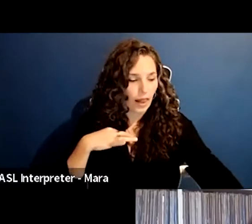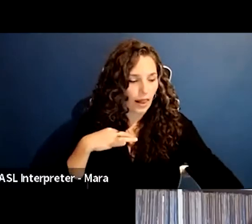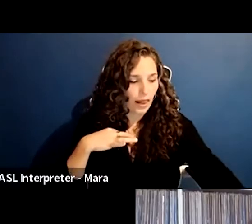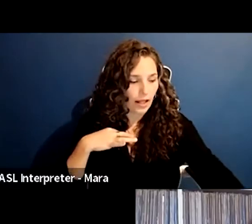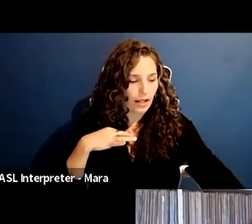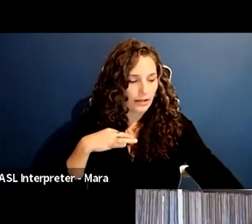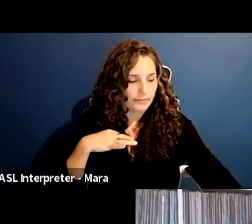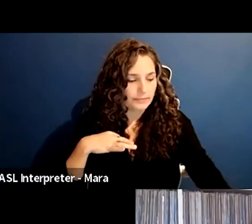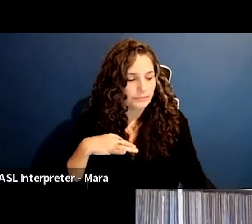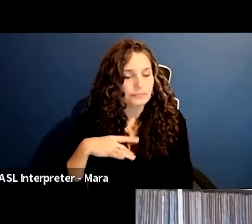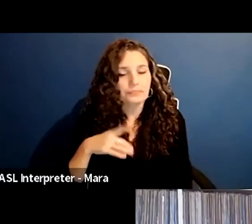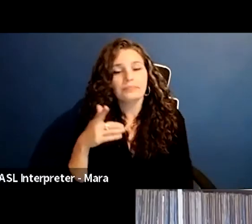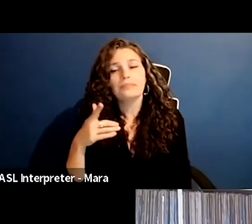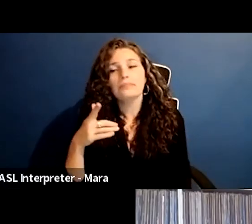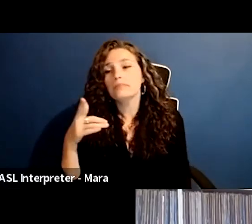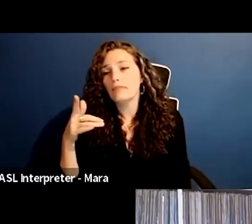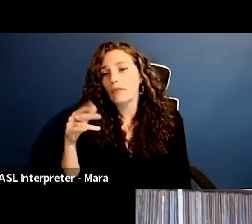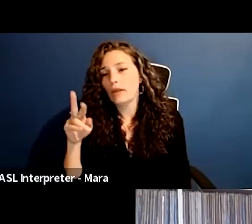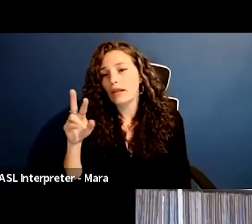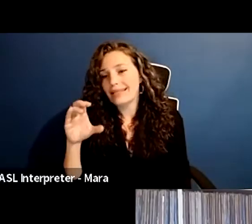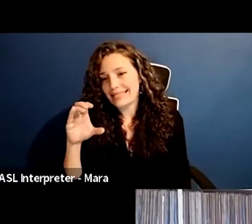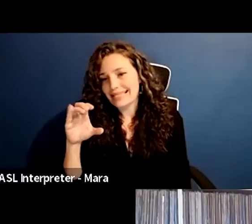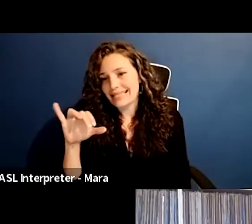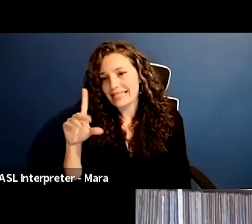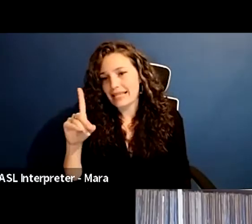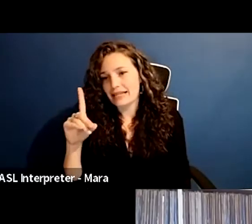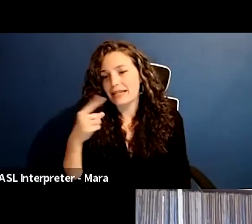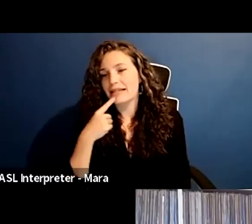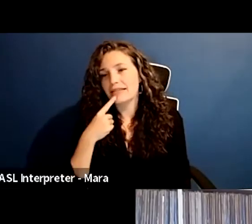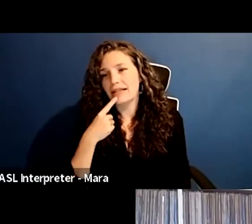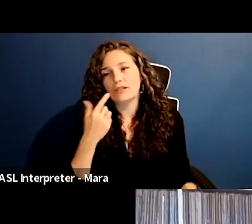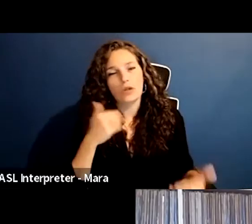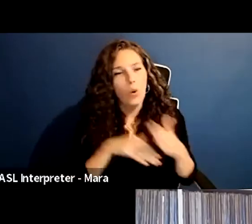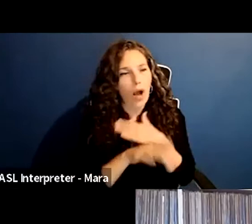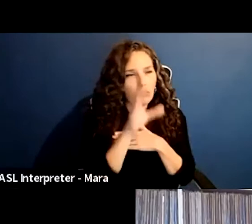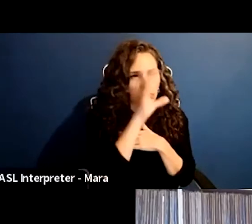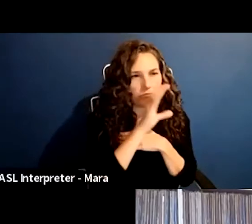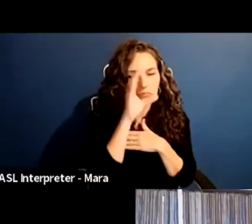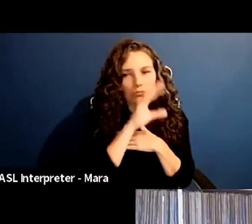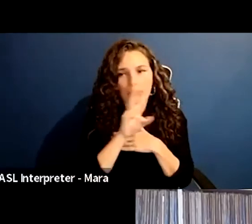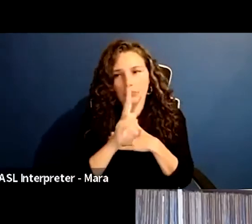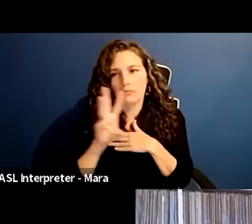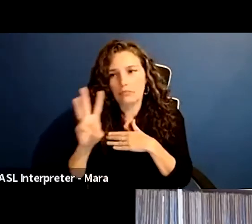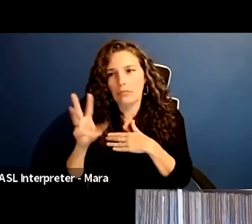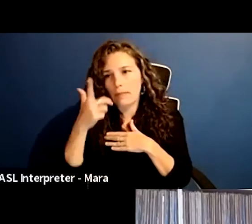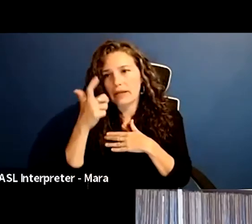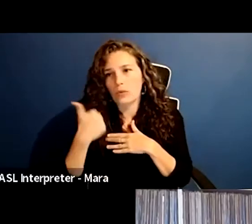They would need to go on the website. I think we're all still, our office, everybody's still working from home,